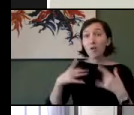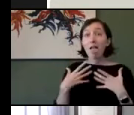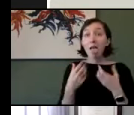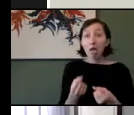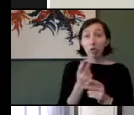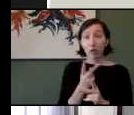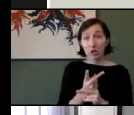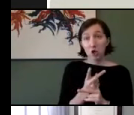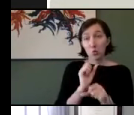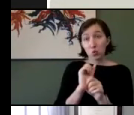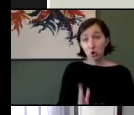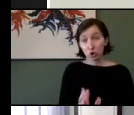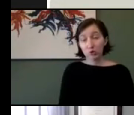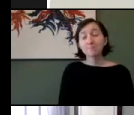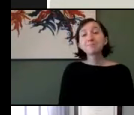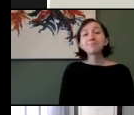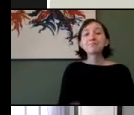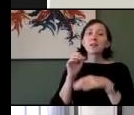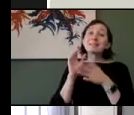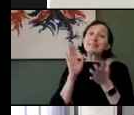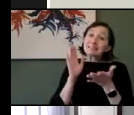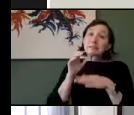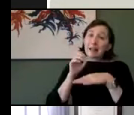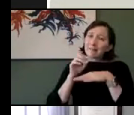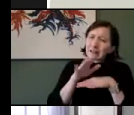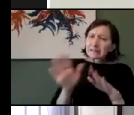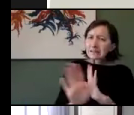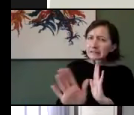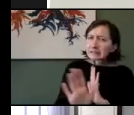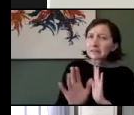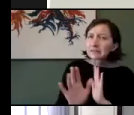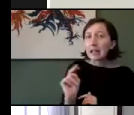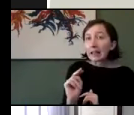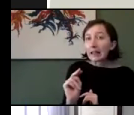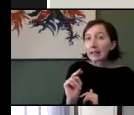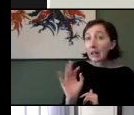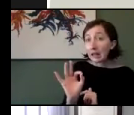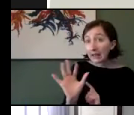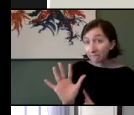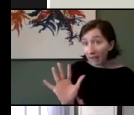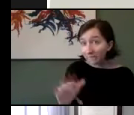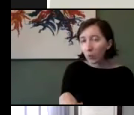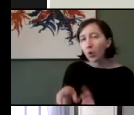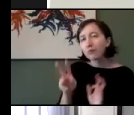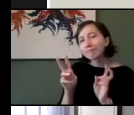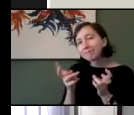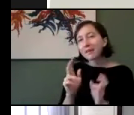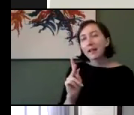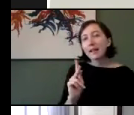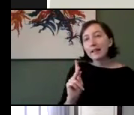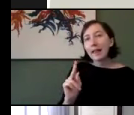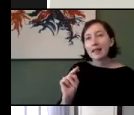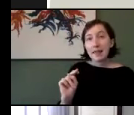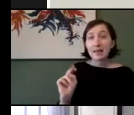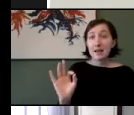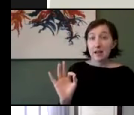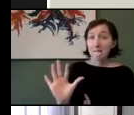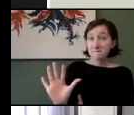We advise do not use surgical masks and N95 or KN95 masks